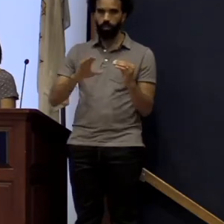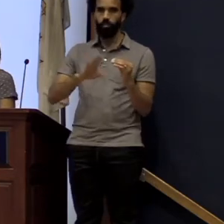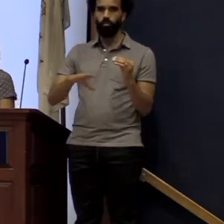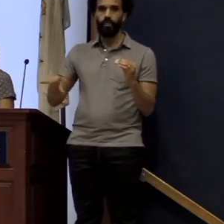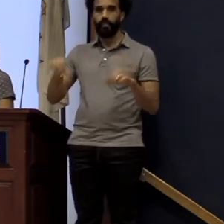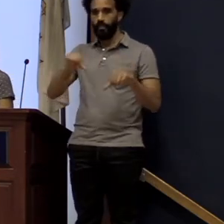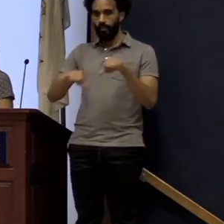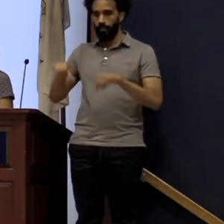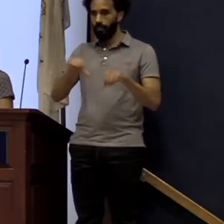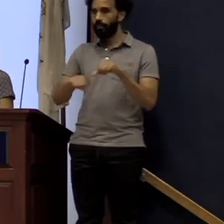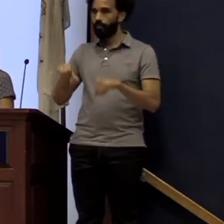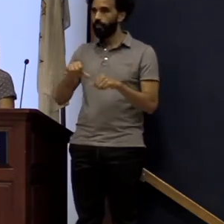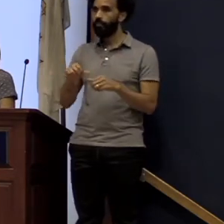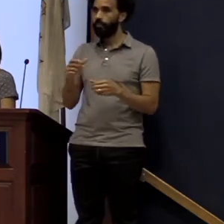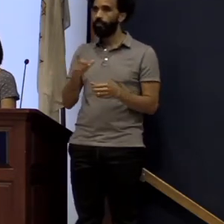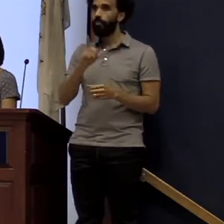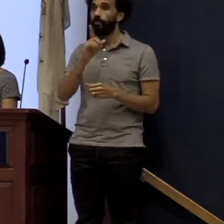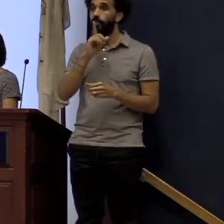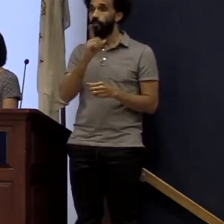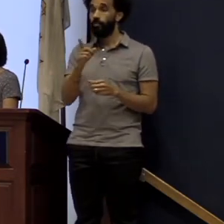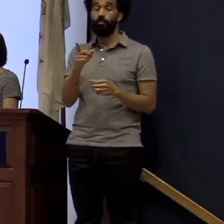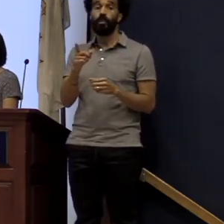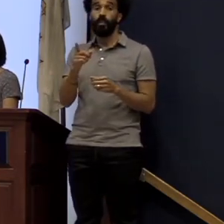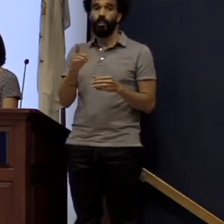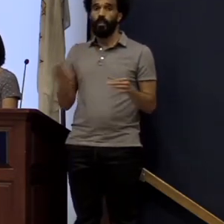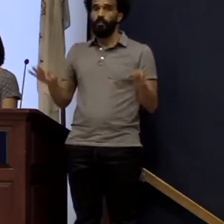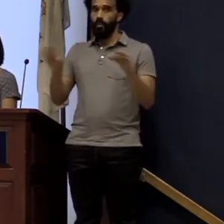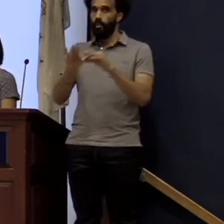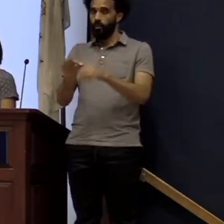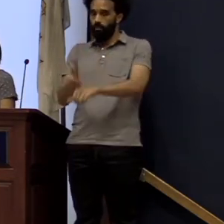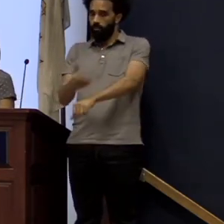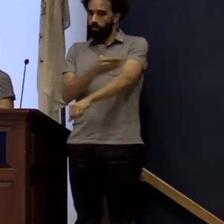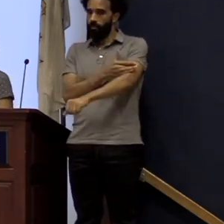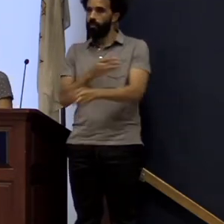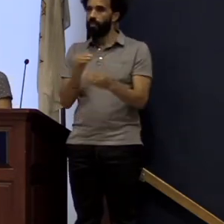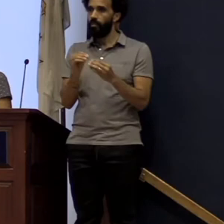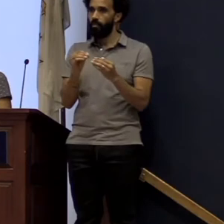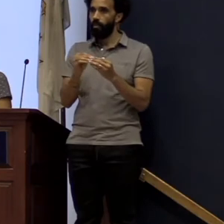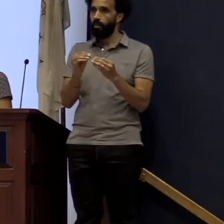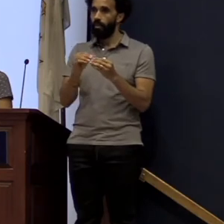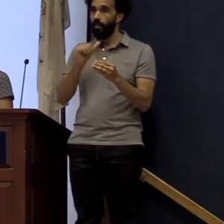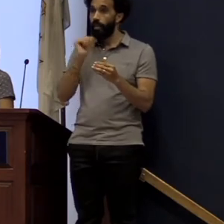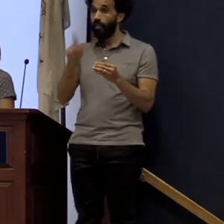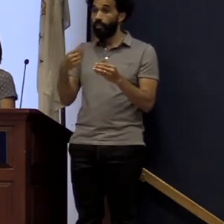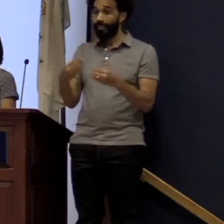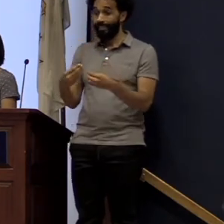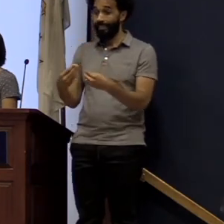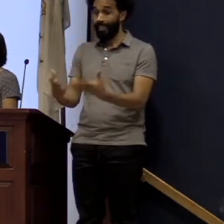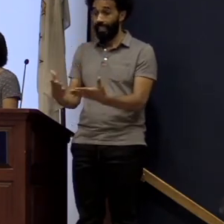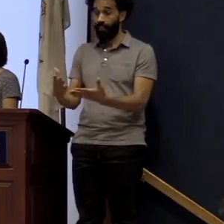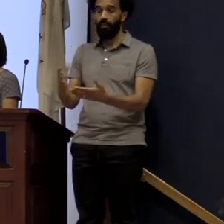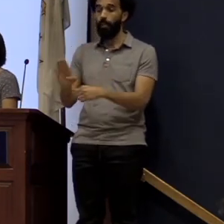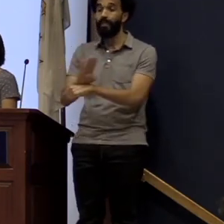It's not about you know, just keeping them busy creating something that we can show you really is about creating better science